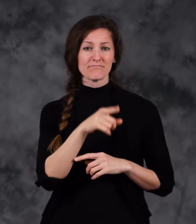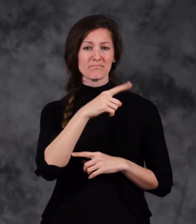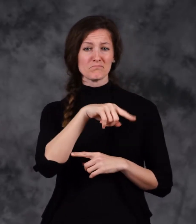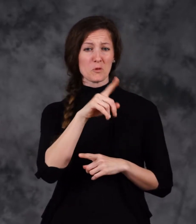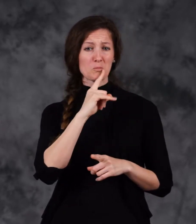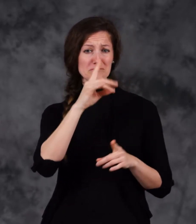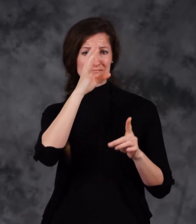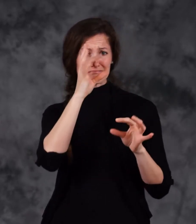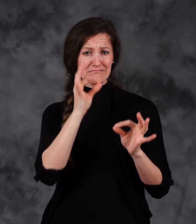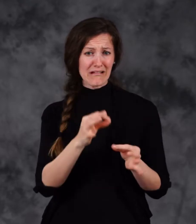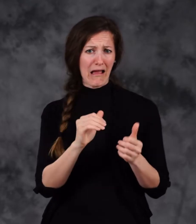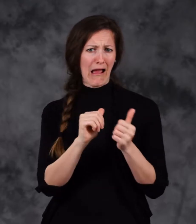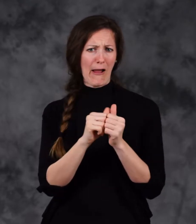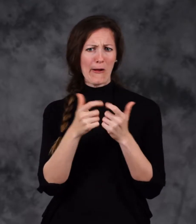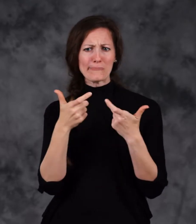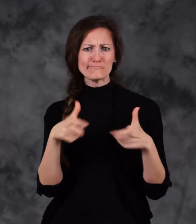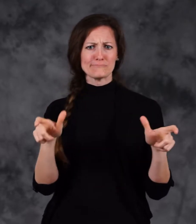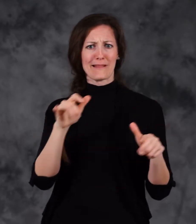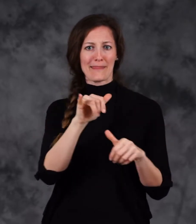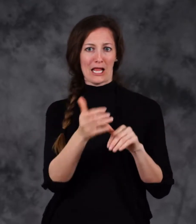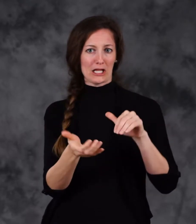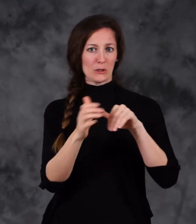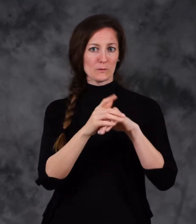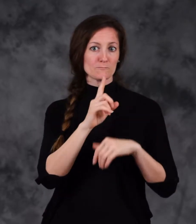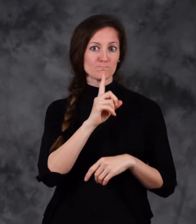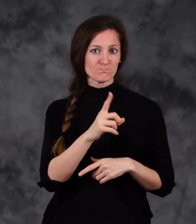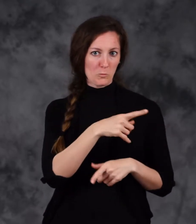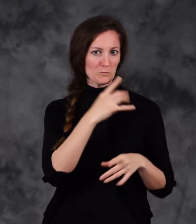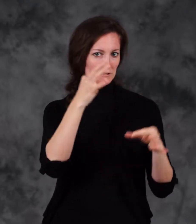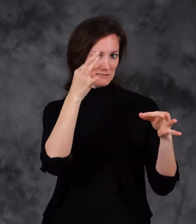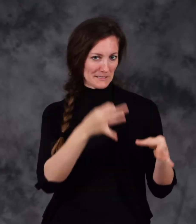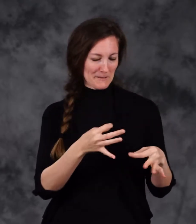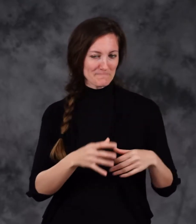DHHSD will decide how large the increase is.